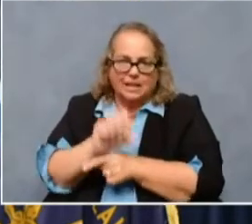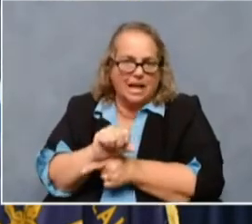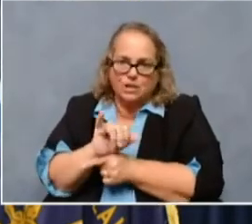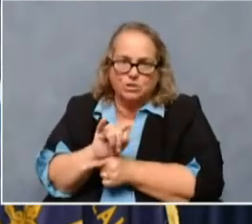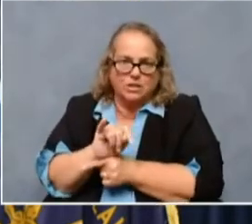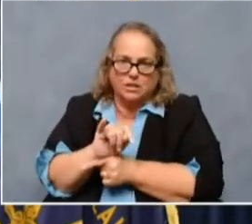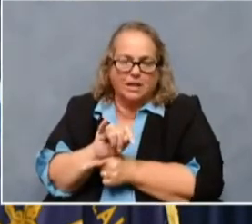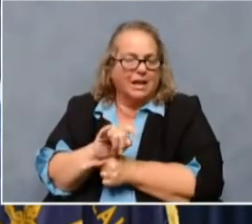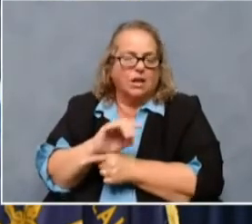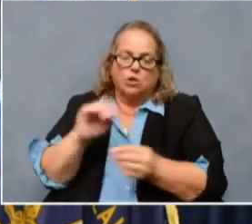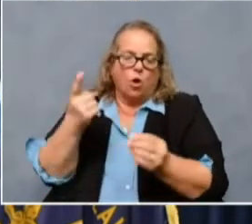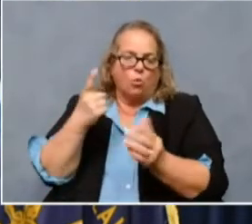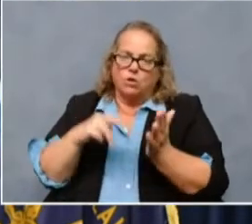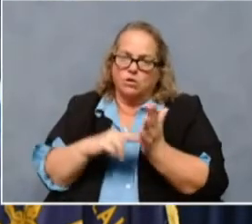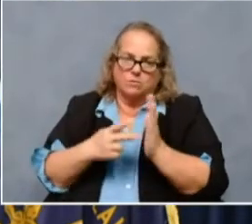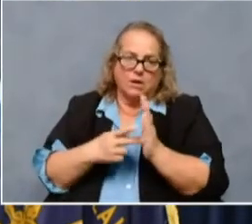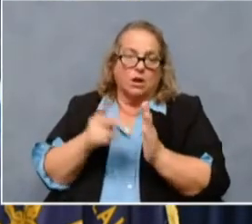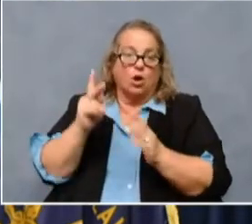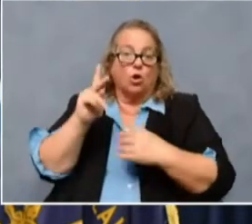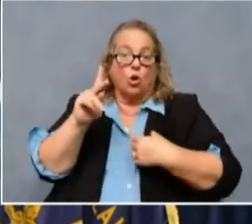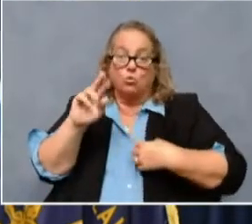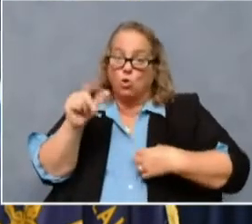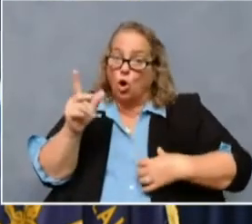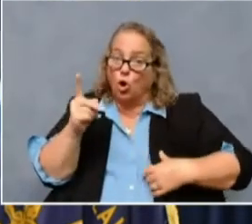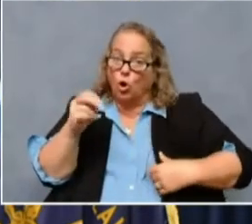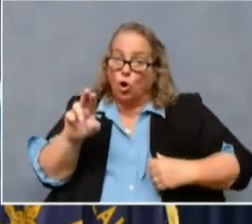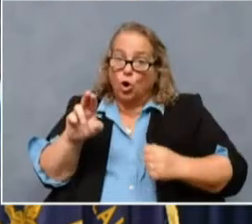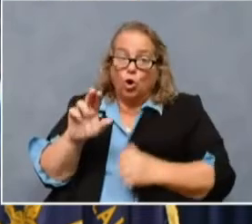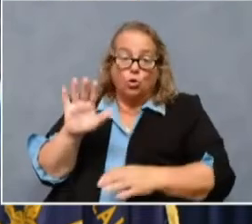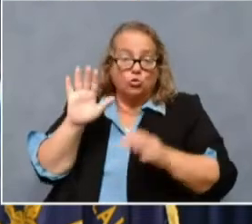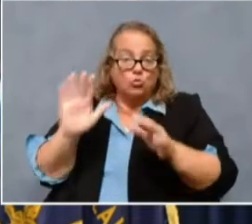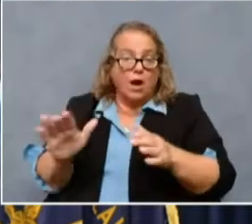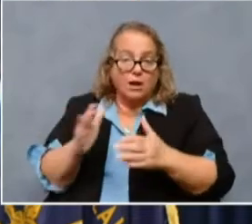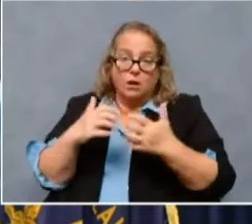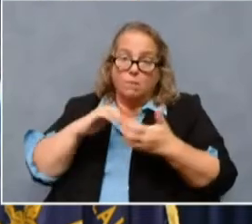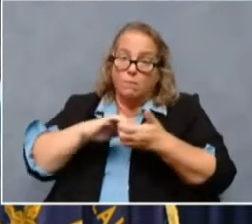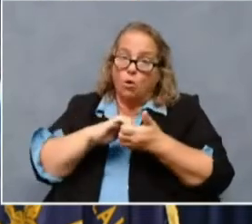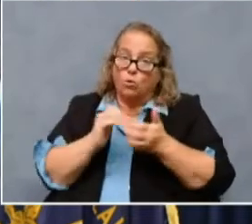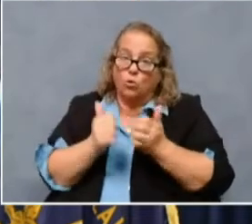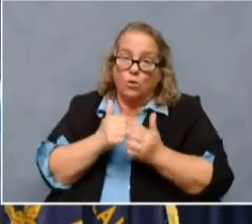been a great partner with us in testing and in vaccinations and we do not blame